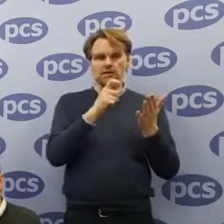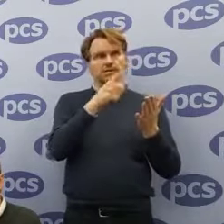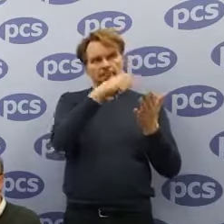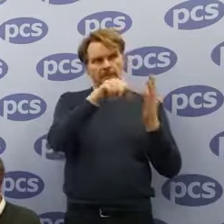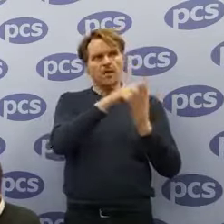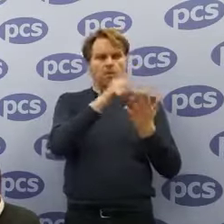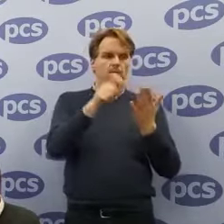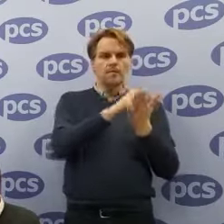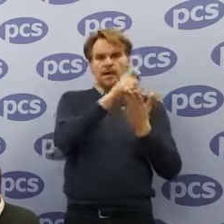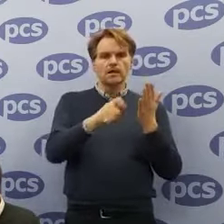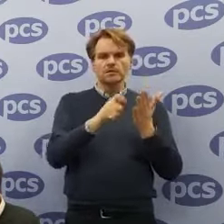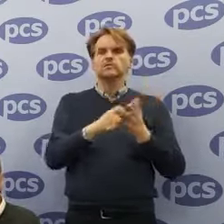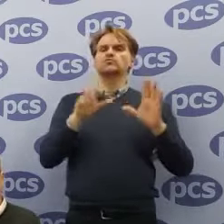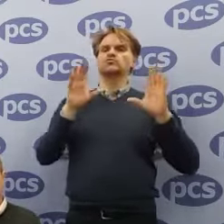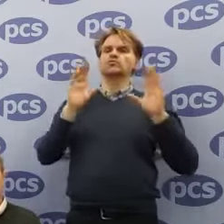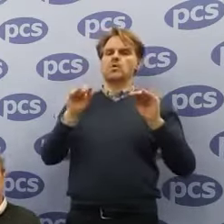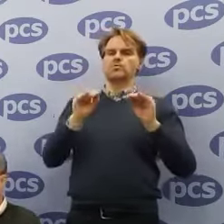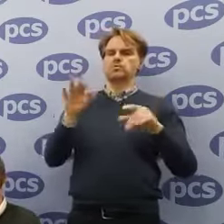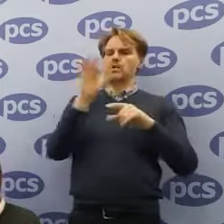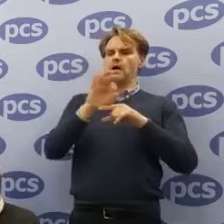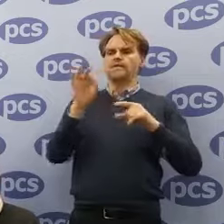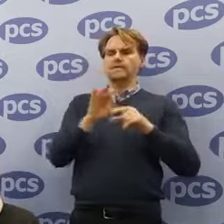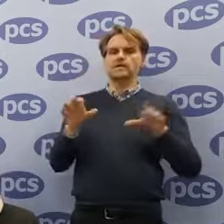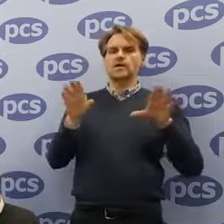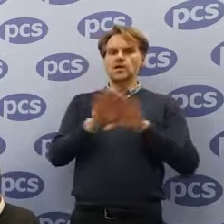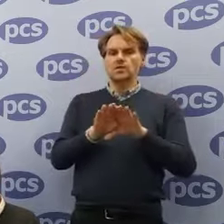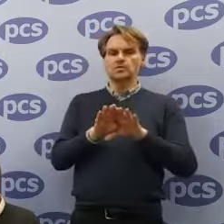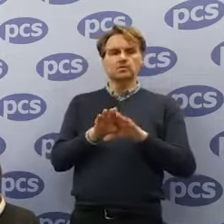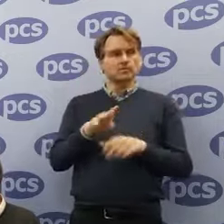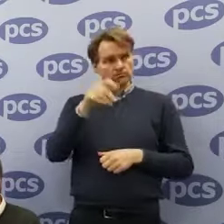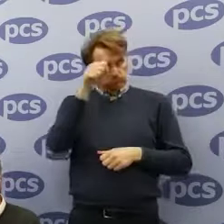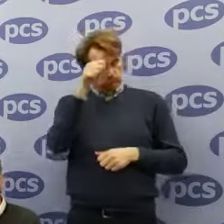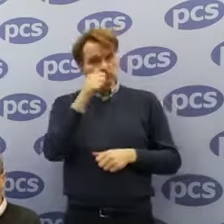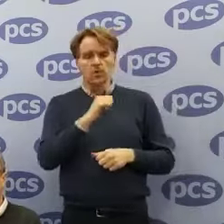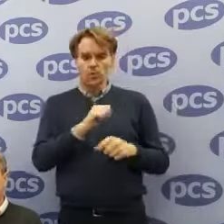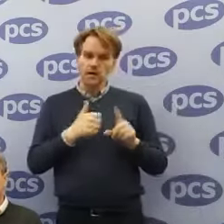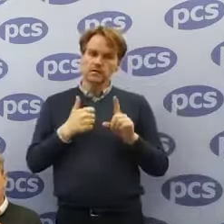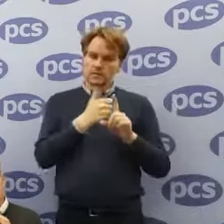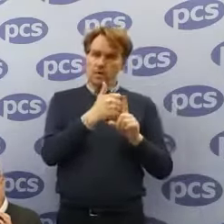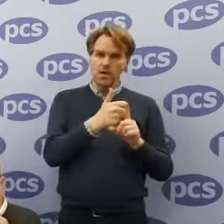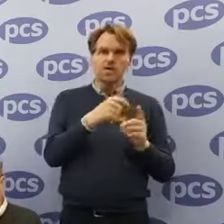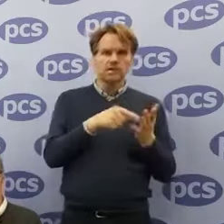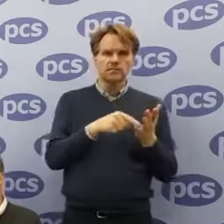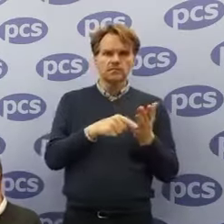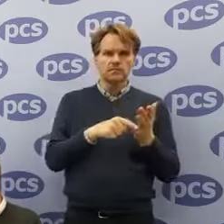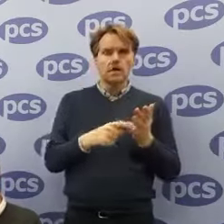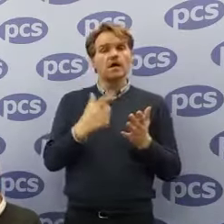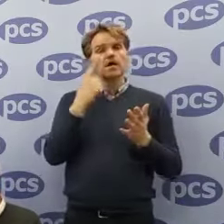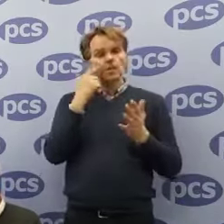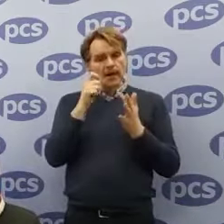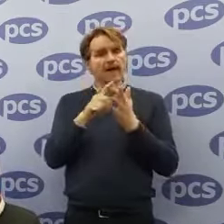against their office closure I have no doubt that submission will be supported so we can do more than one thing at a time